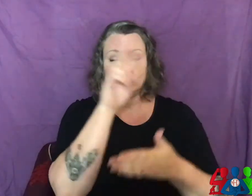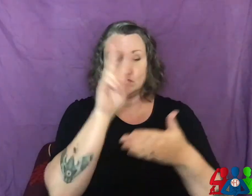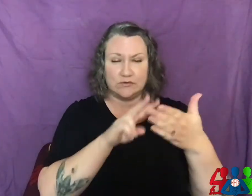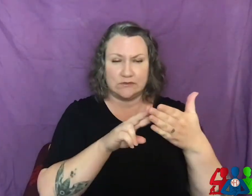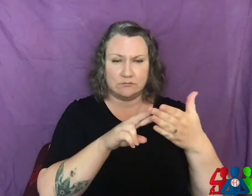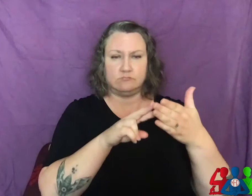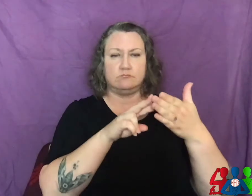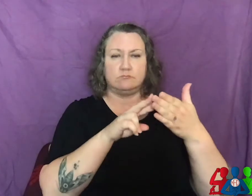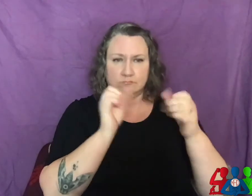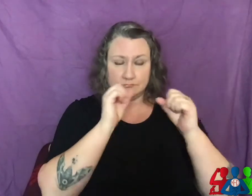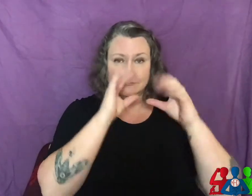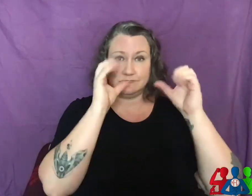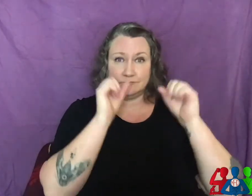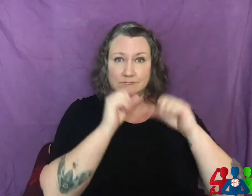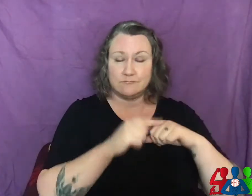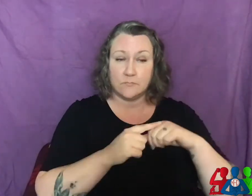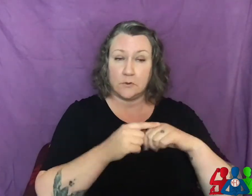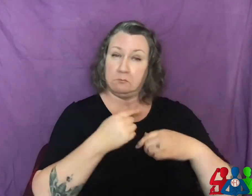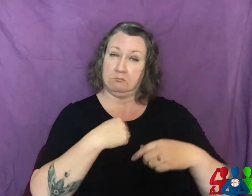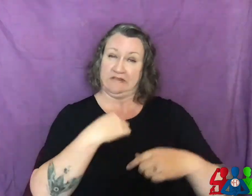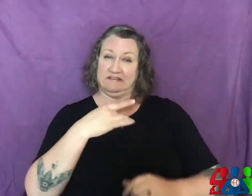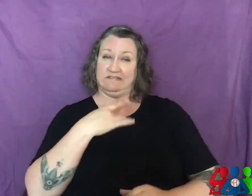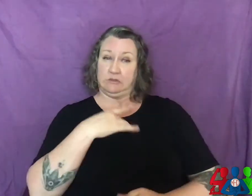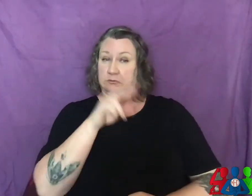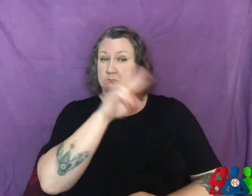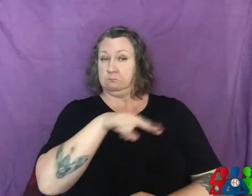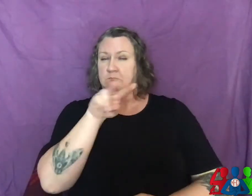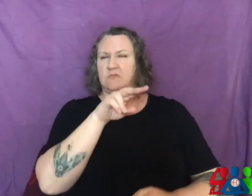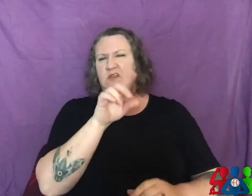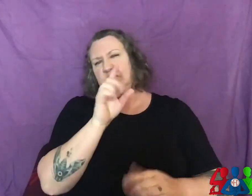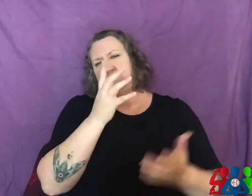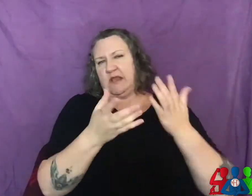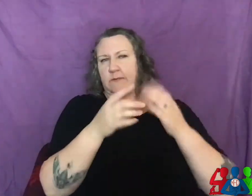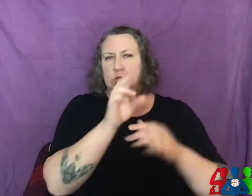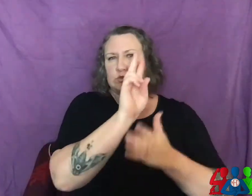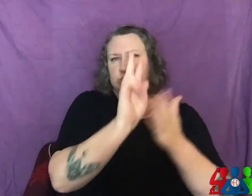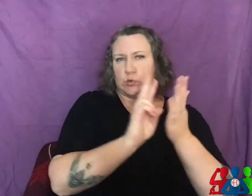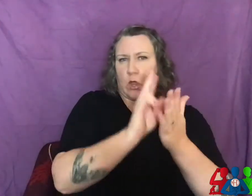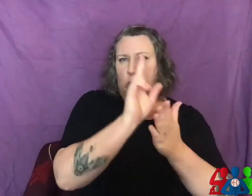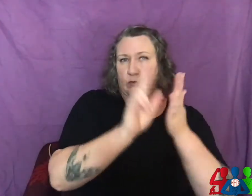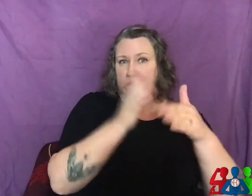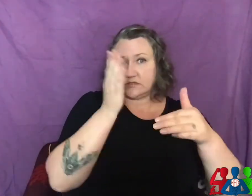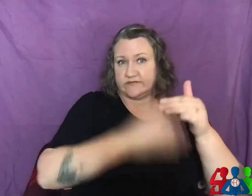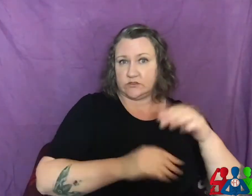assignment description. I looked over it, and I was surprised because to myself, I thought